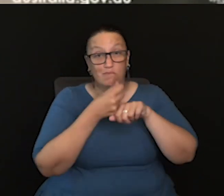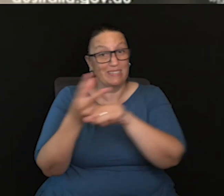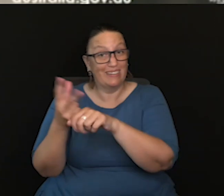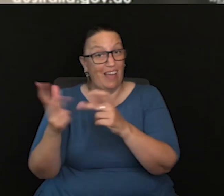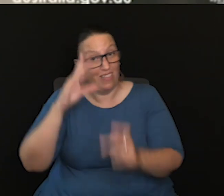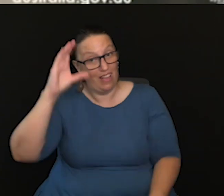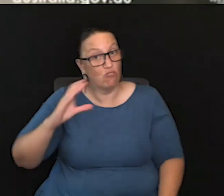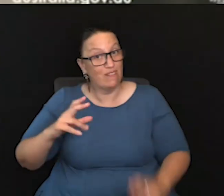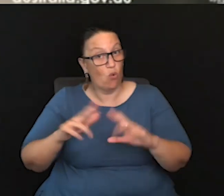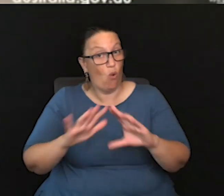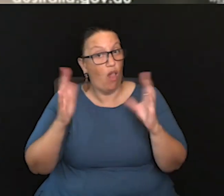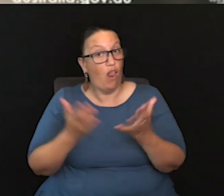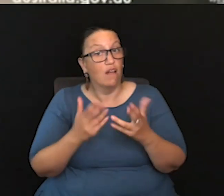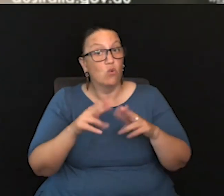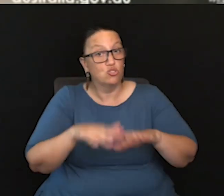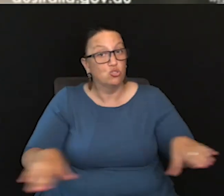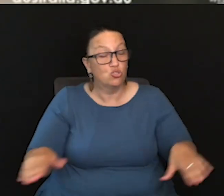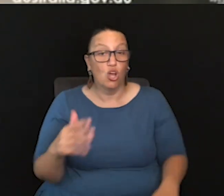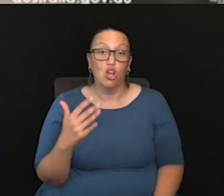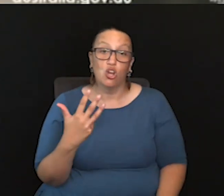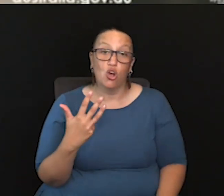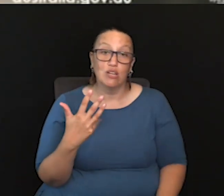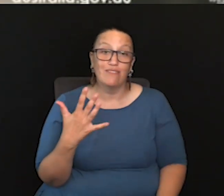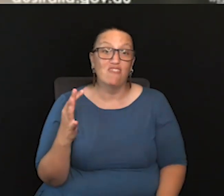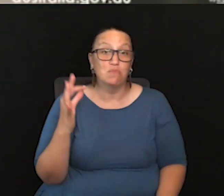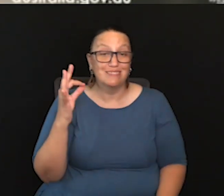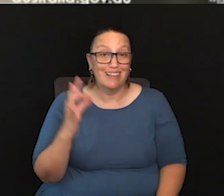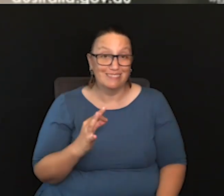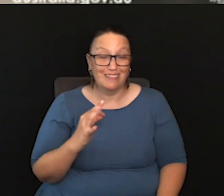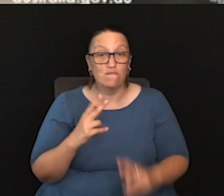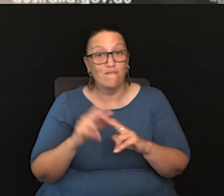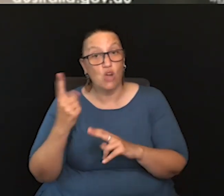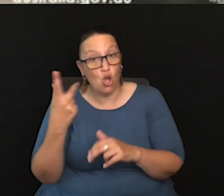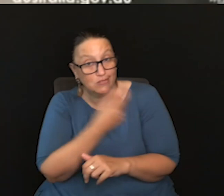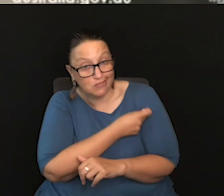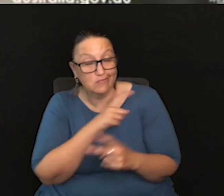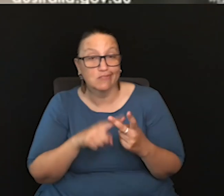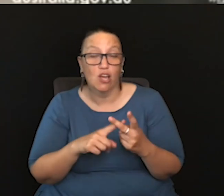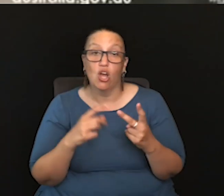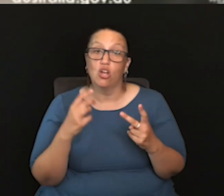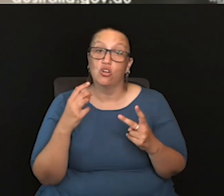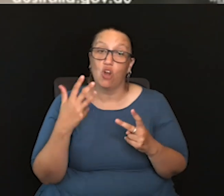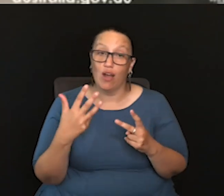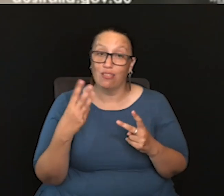I'll just note that we're at 95.5% first doses and 95.3% second doses